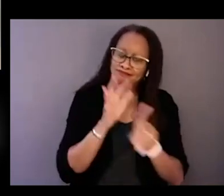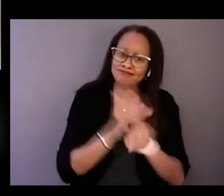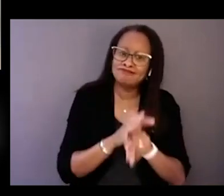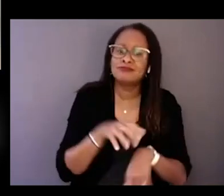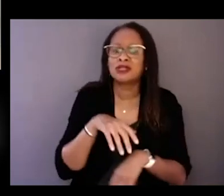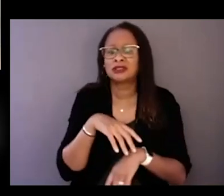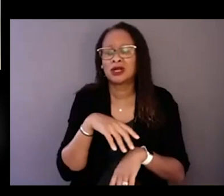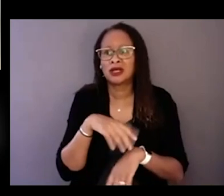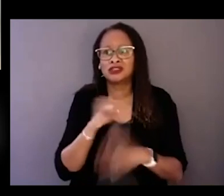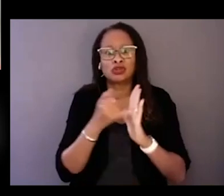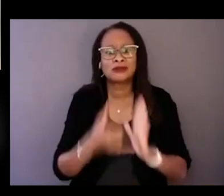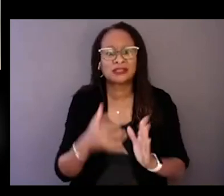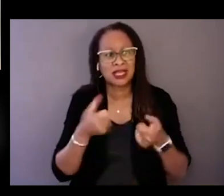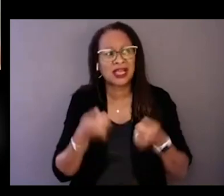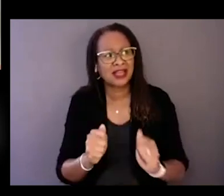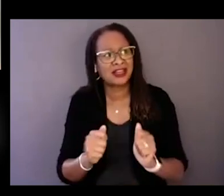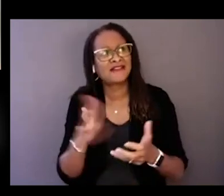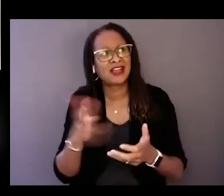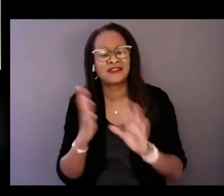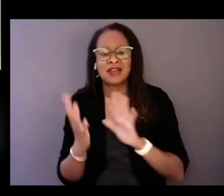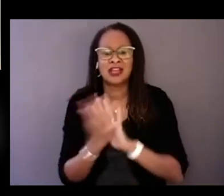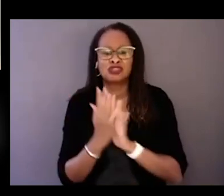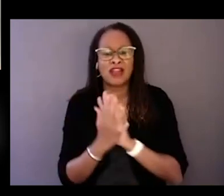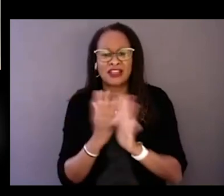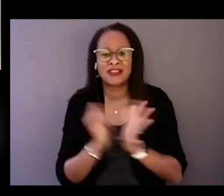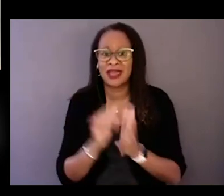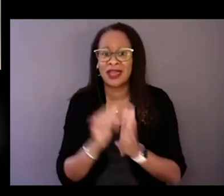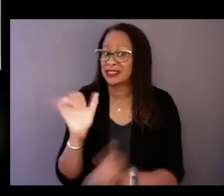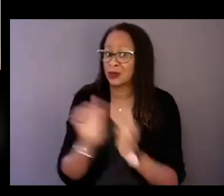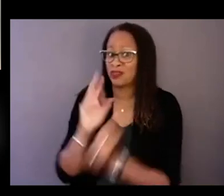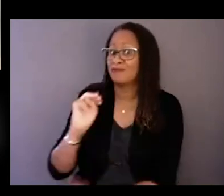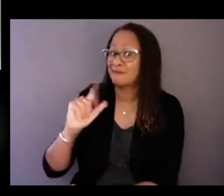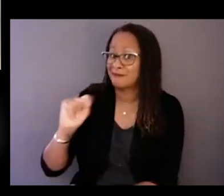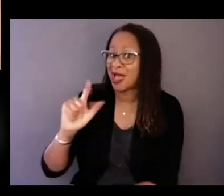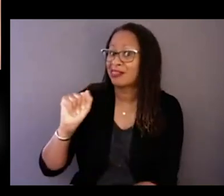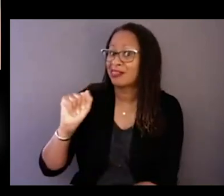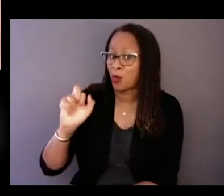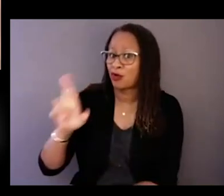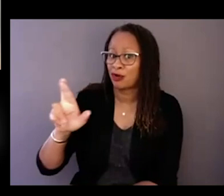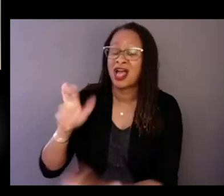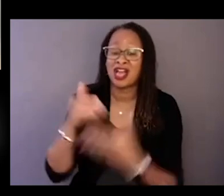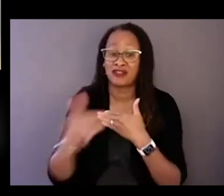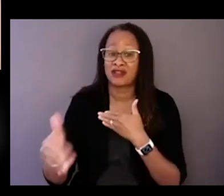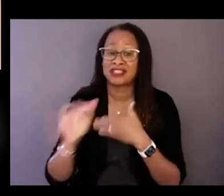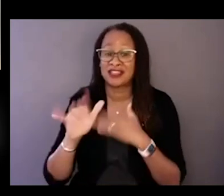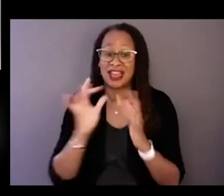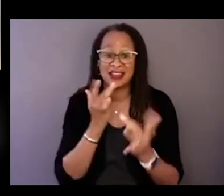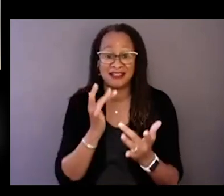And I don't think you would see that today. And the same with Matt Lauer. The rest of that interview is on YouTube. I'd recommend everyone watch it